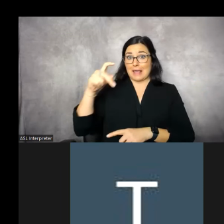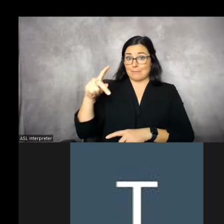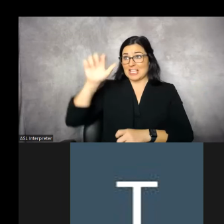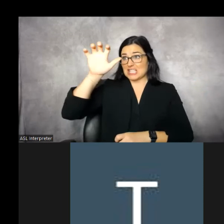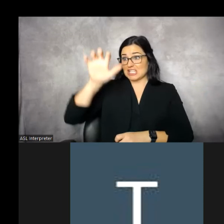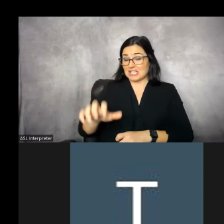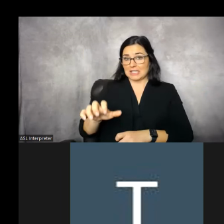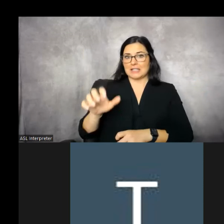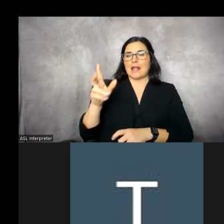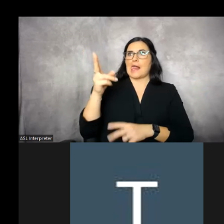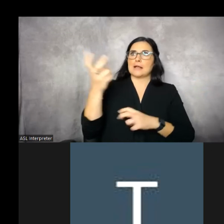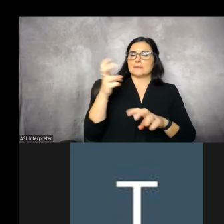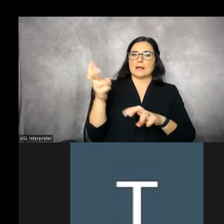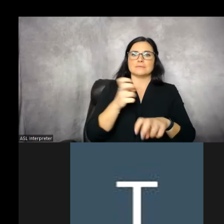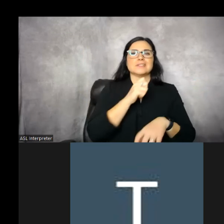to recreate the wheel each time?